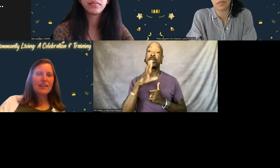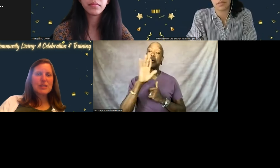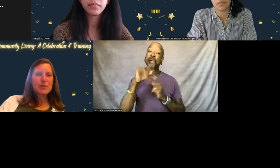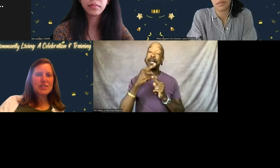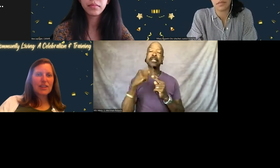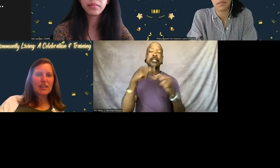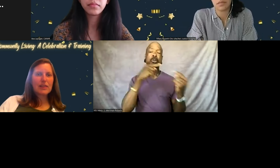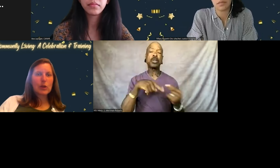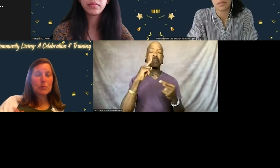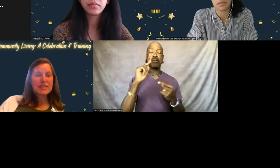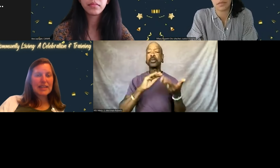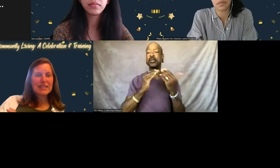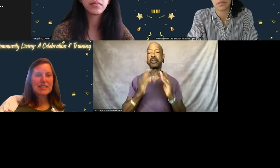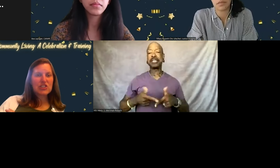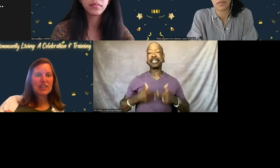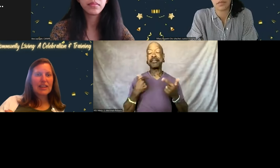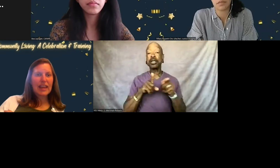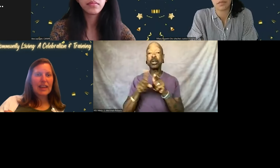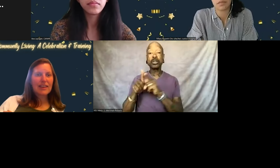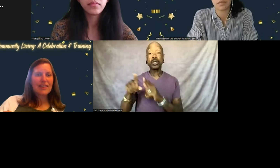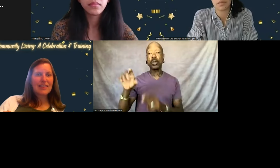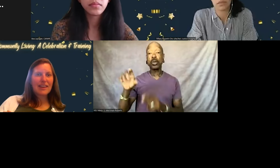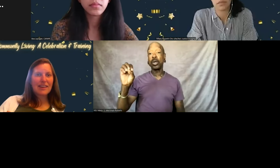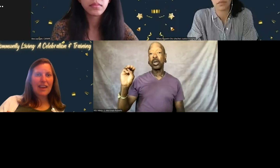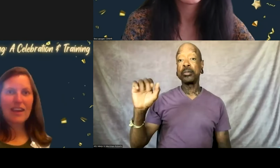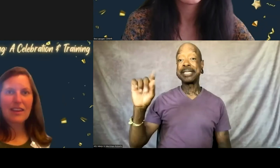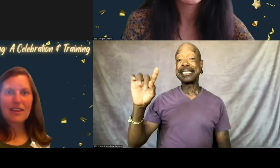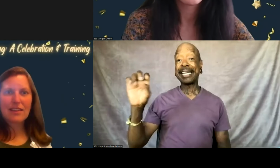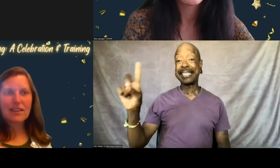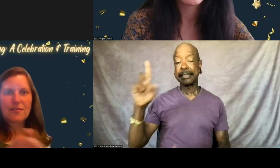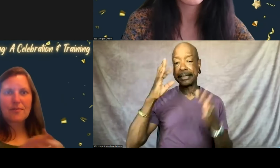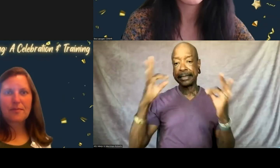living resource center San Francisco to talk about the